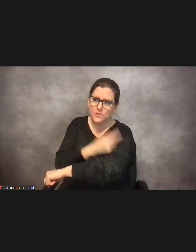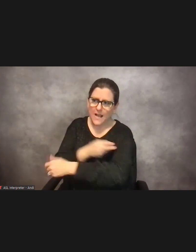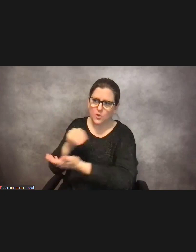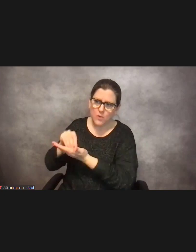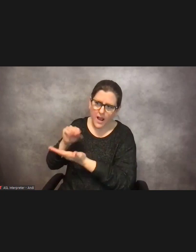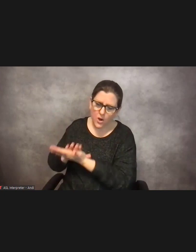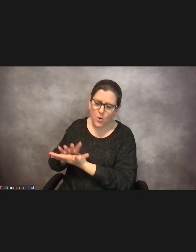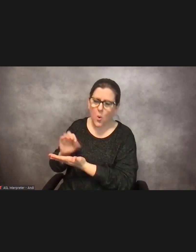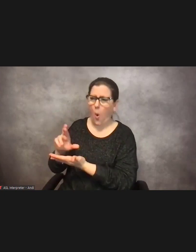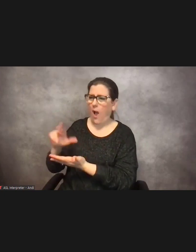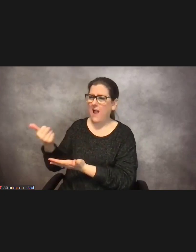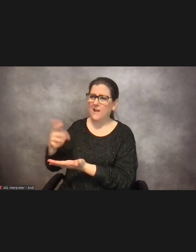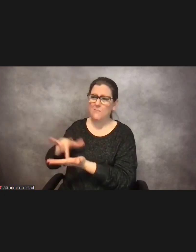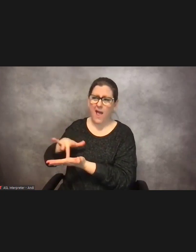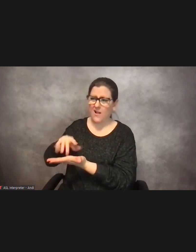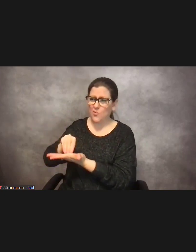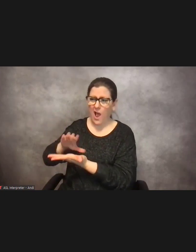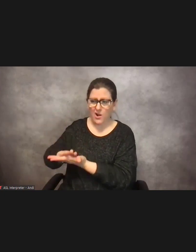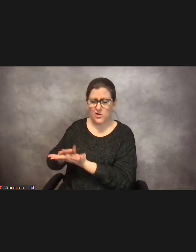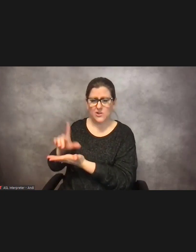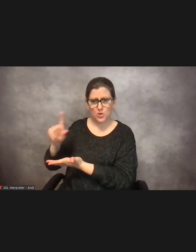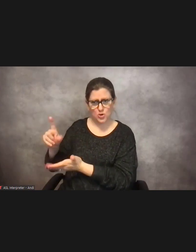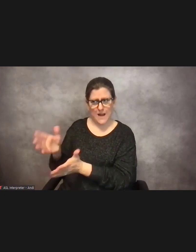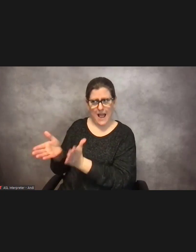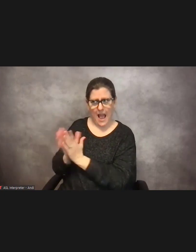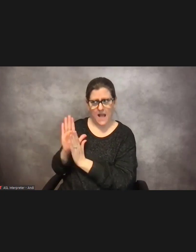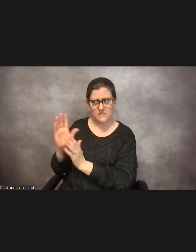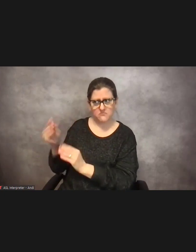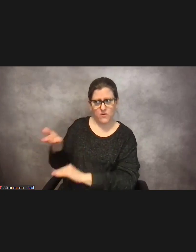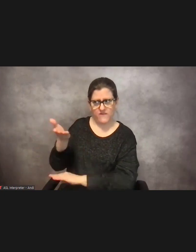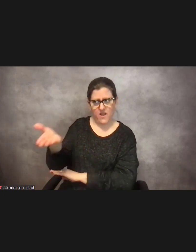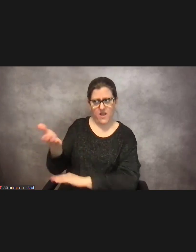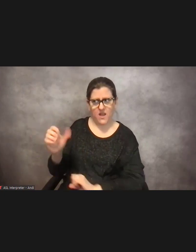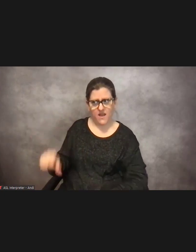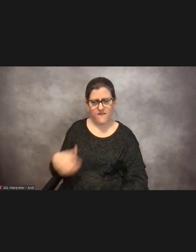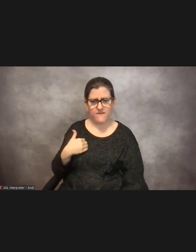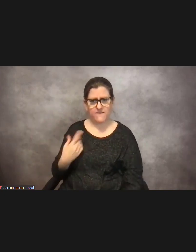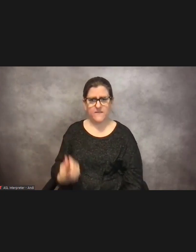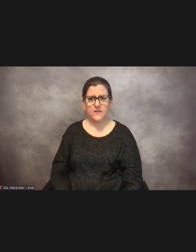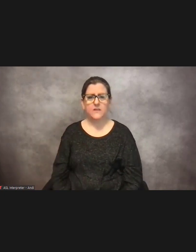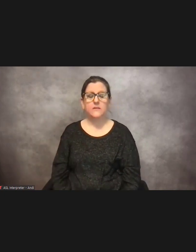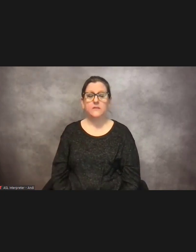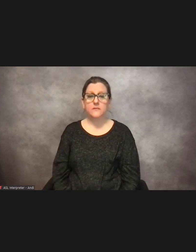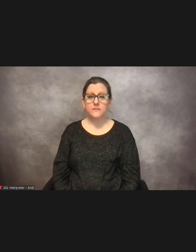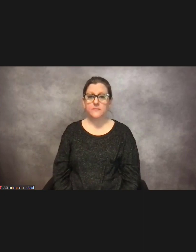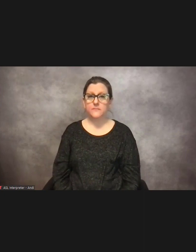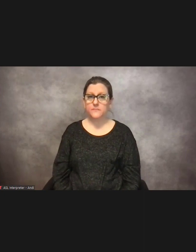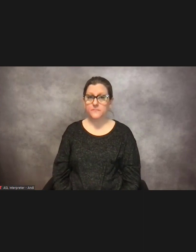their immunization record or any other things like that.